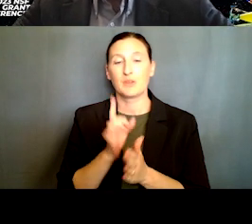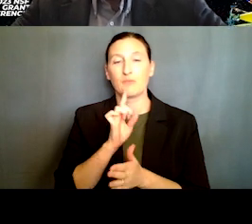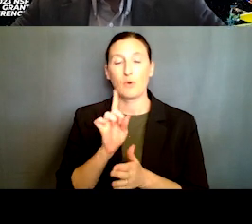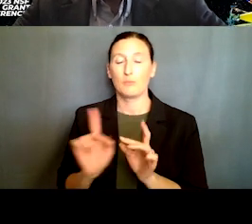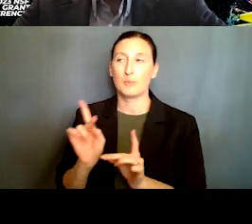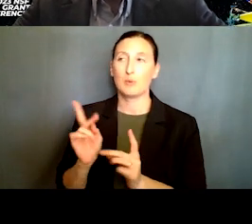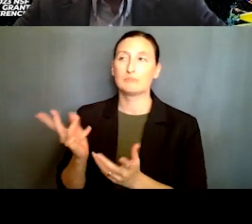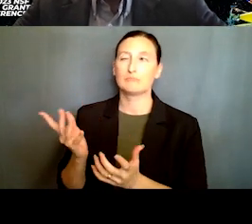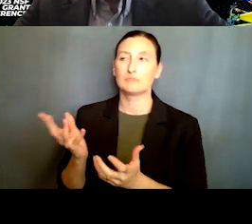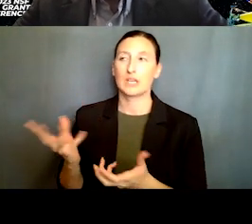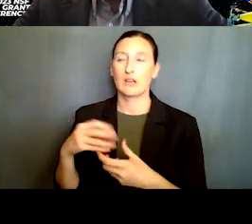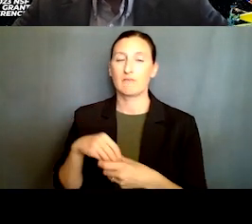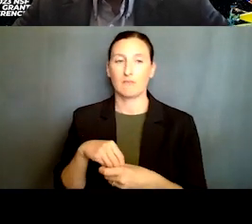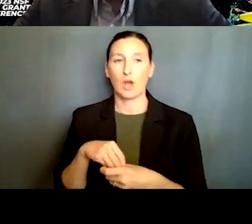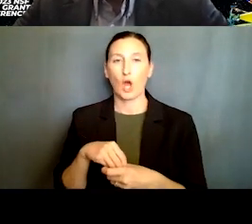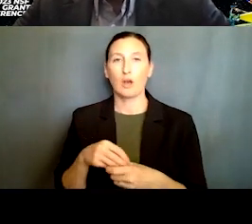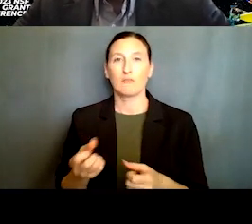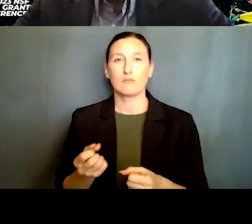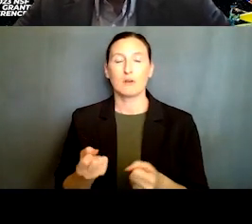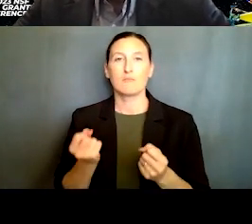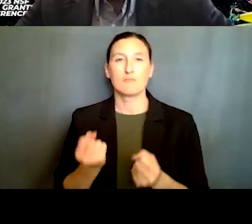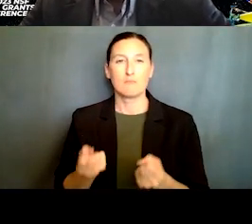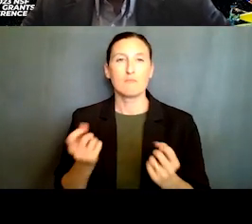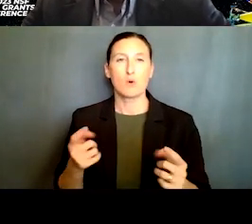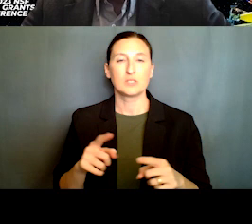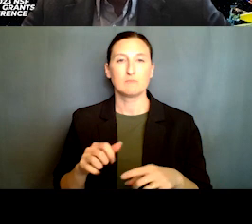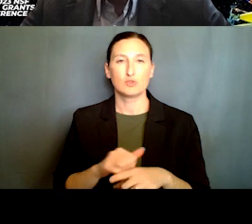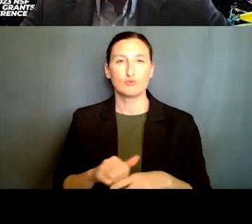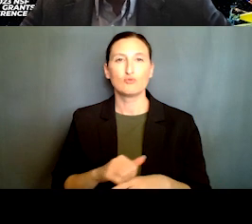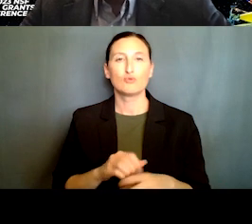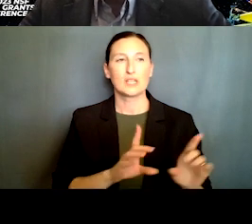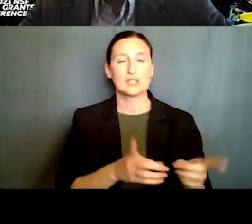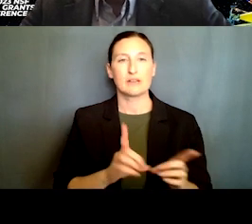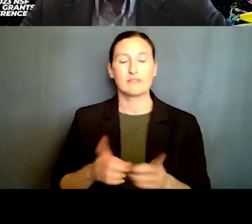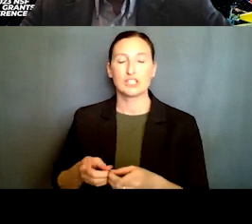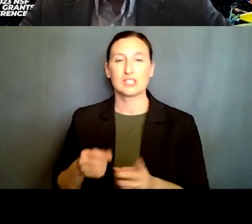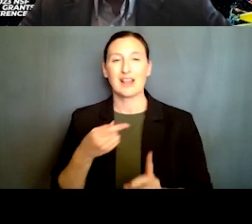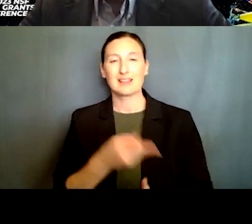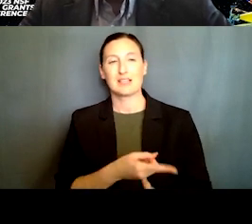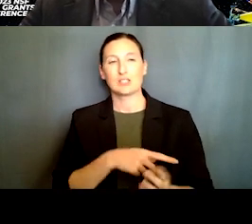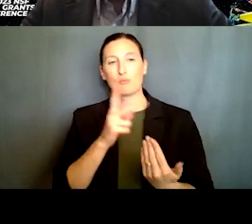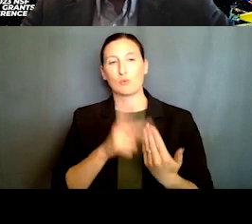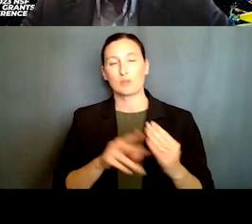but they're housed in the individual divisions and make more sense division by division. These are programs that provide